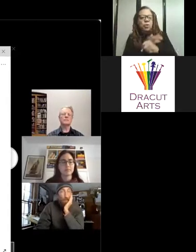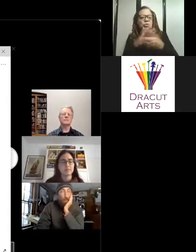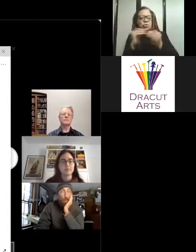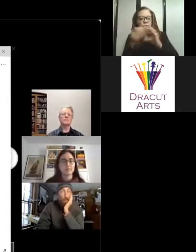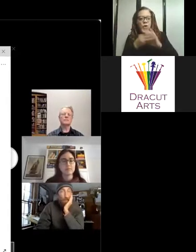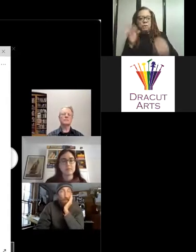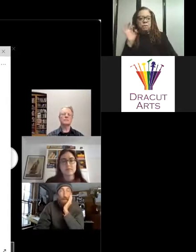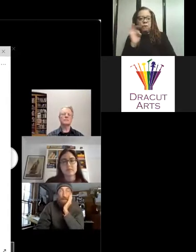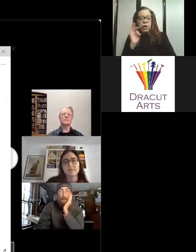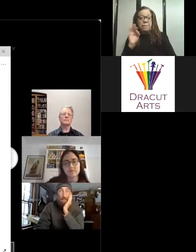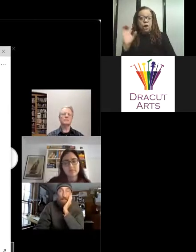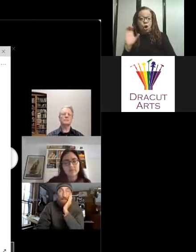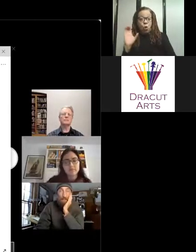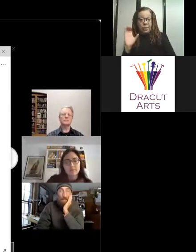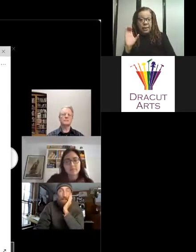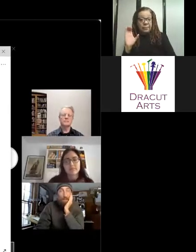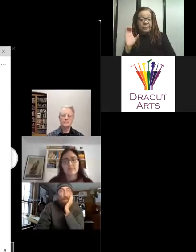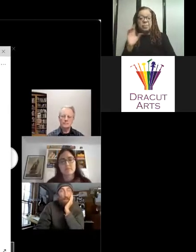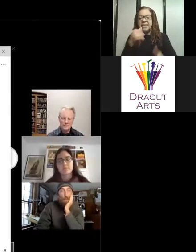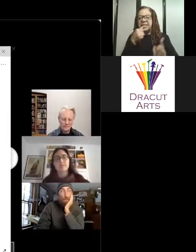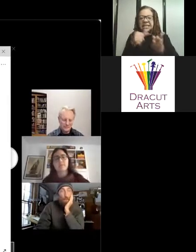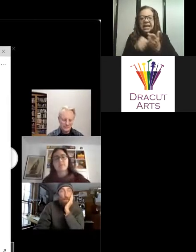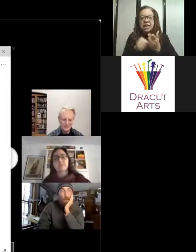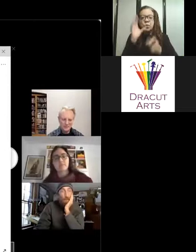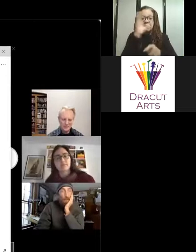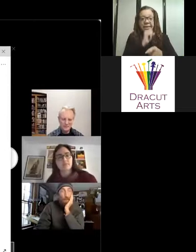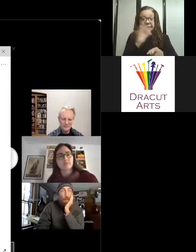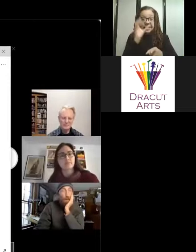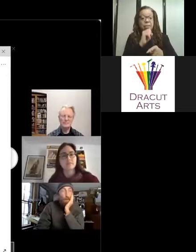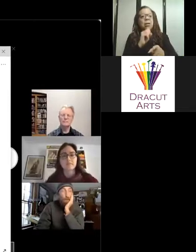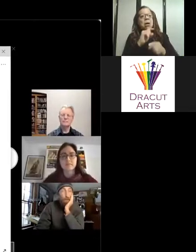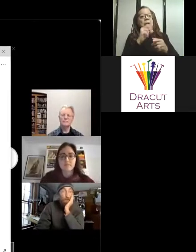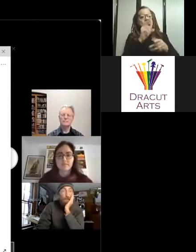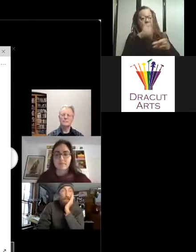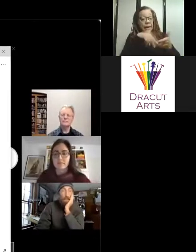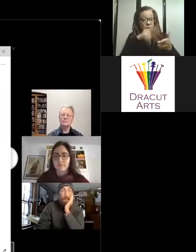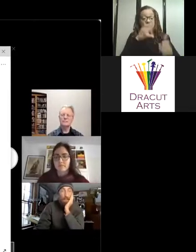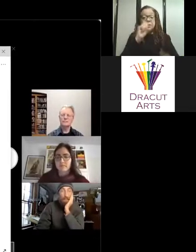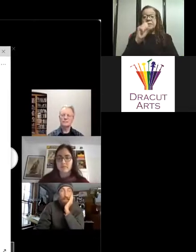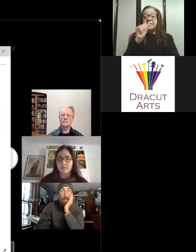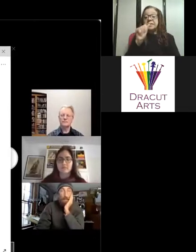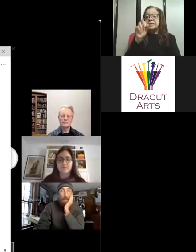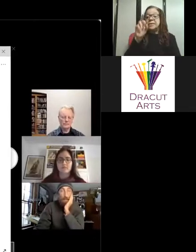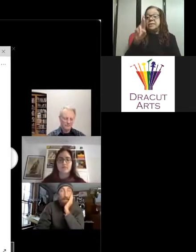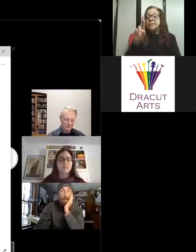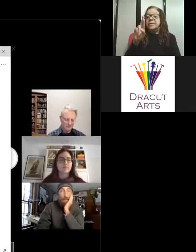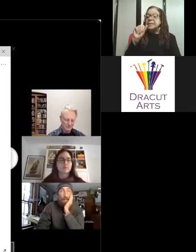because there's a lot of gaps in his letters, I could turn to people like Sarah Lowe, or other people in the hospitals that he might have met.